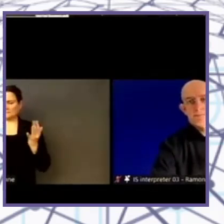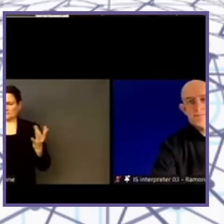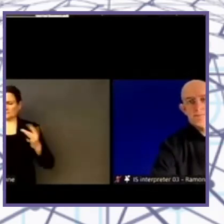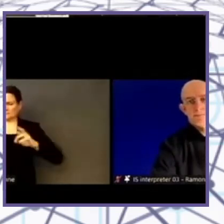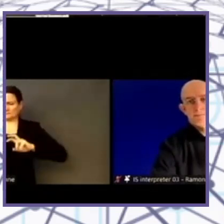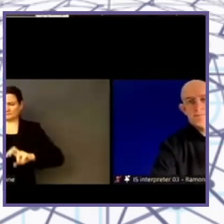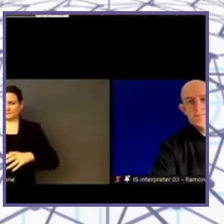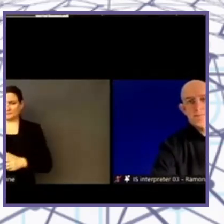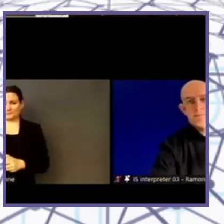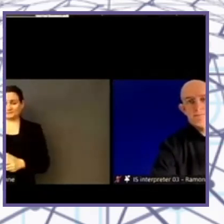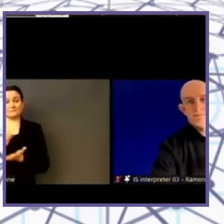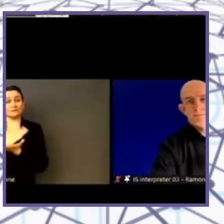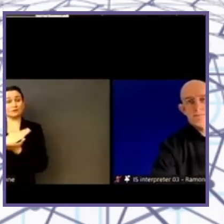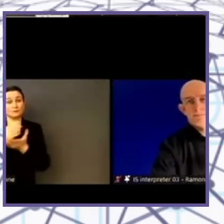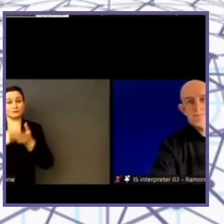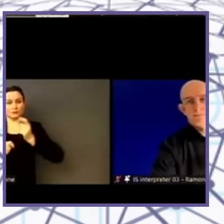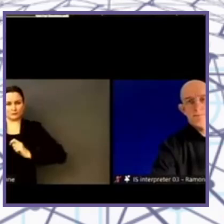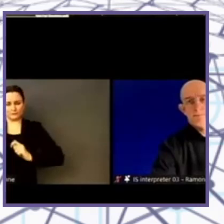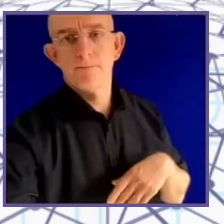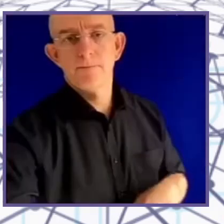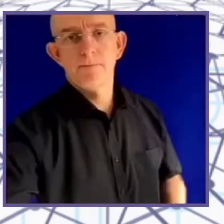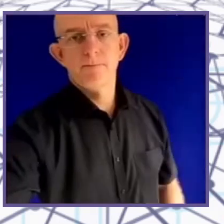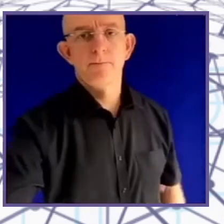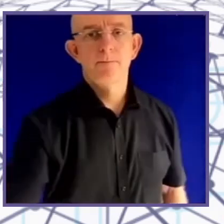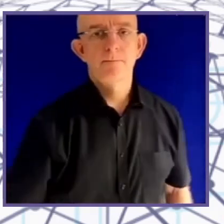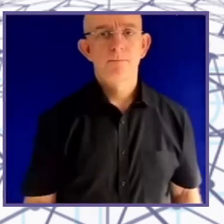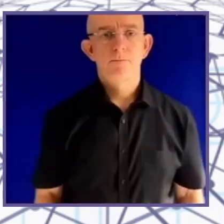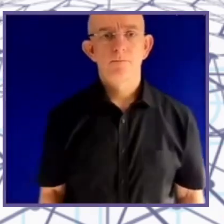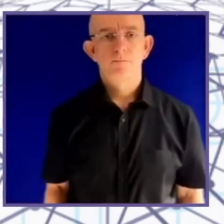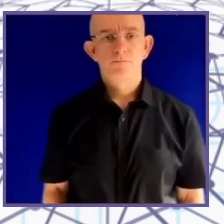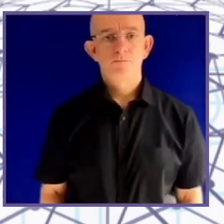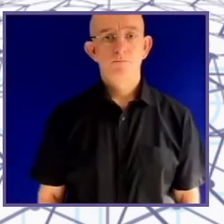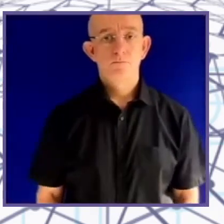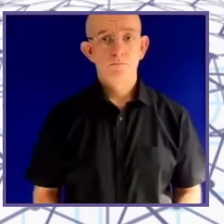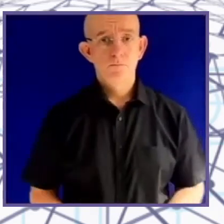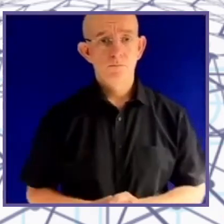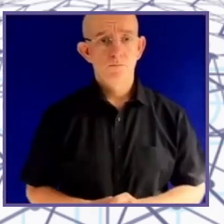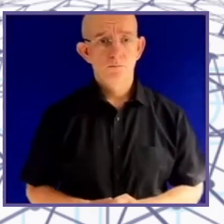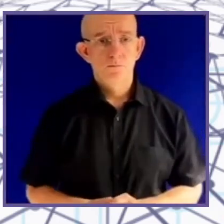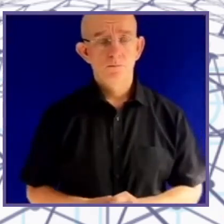Previously banja was a board member and secretary to the National Youth Committee of Uganda